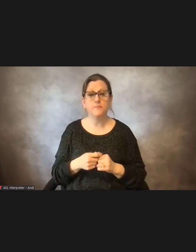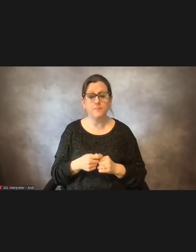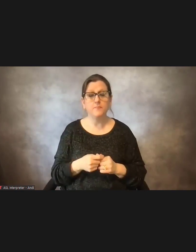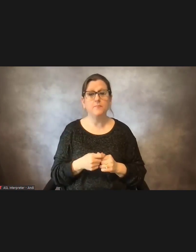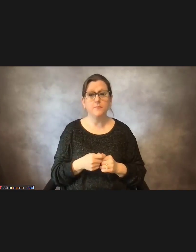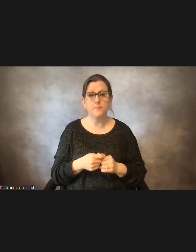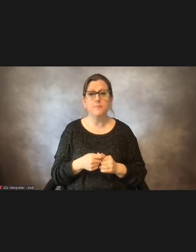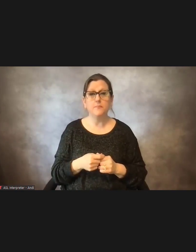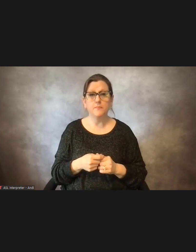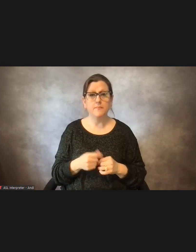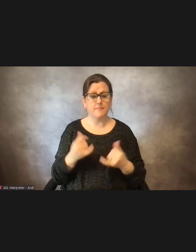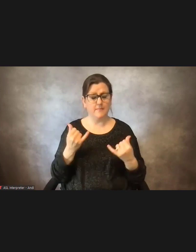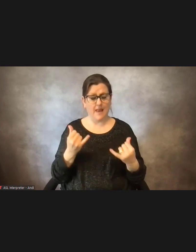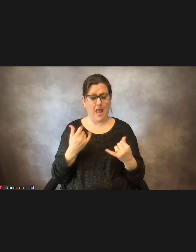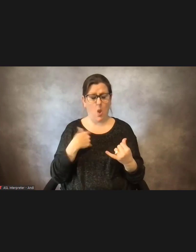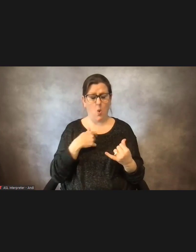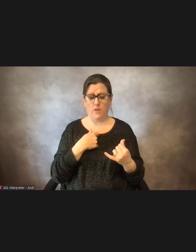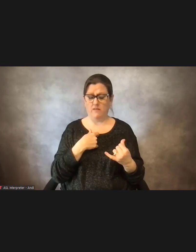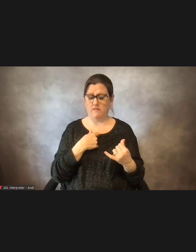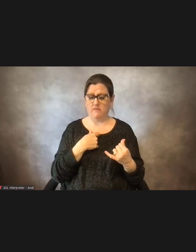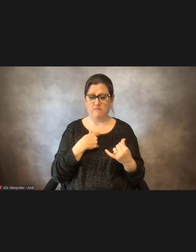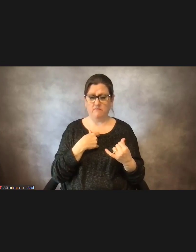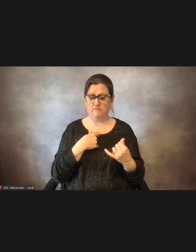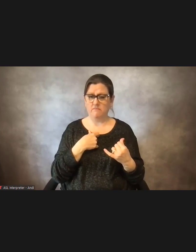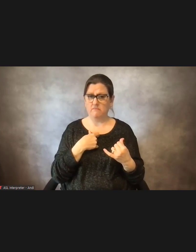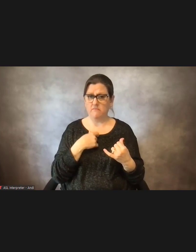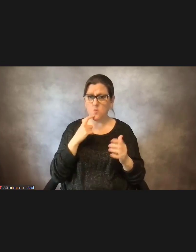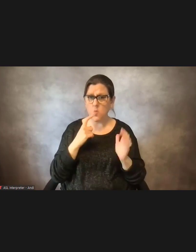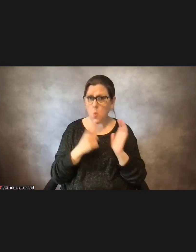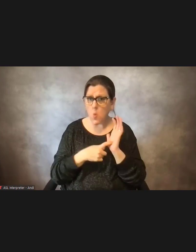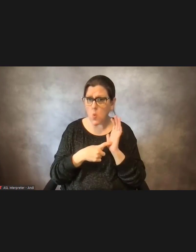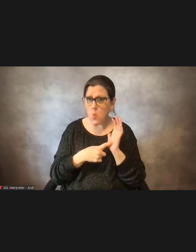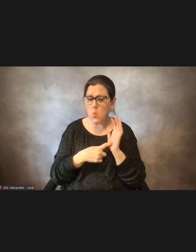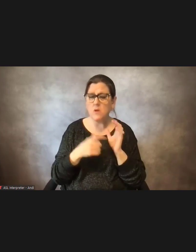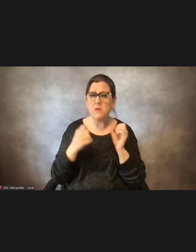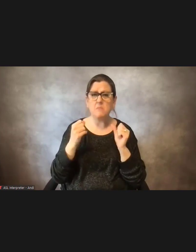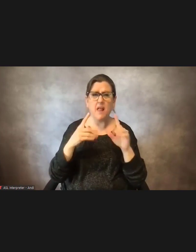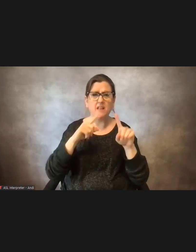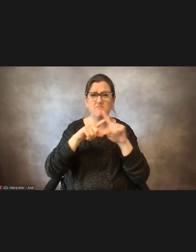Now, there's growing, um, recognition, I was just going to mention, William, that for a variety of reasons, as common as